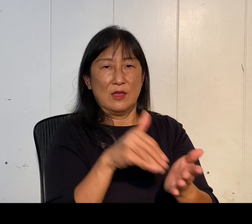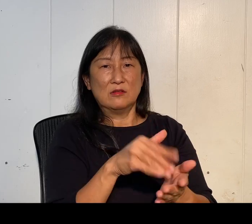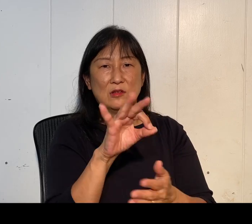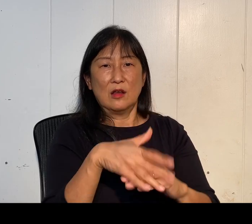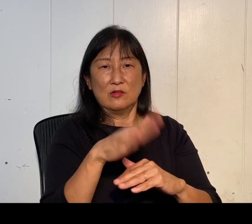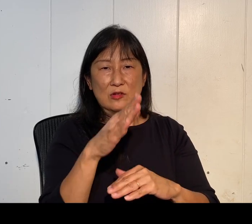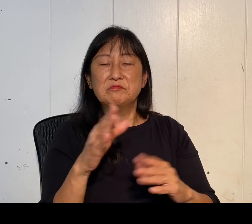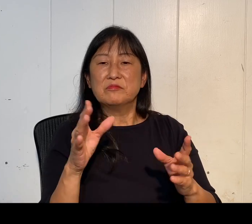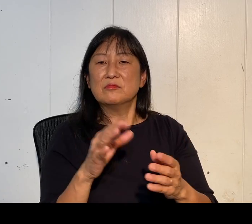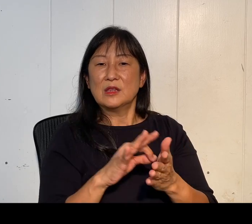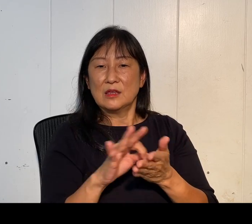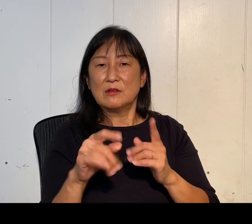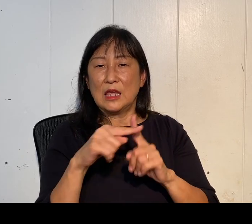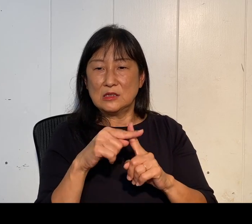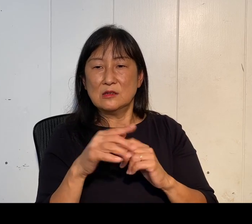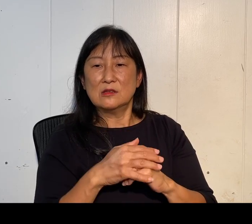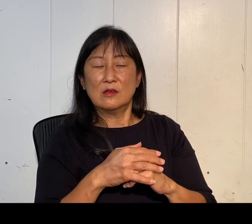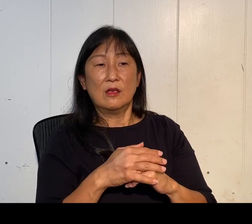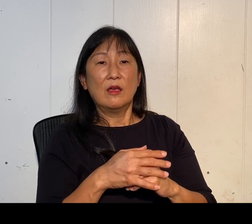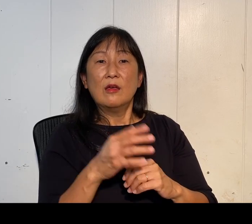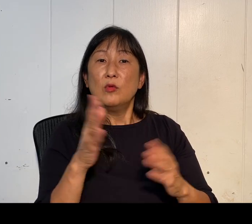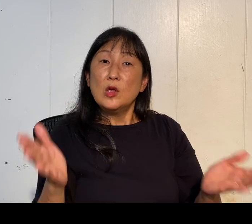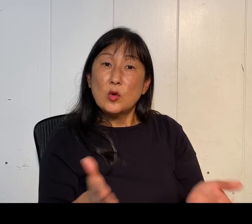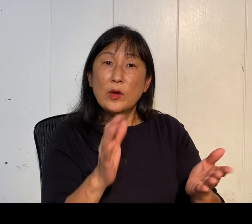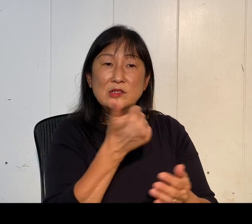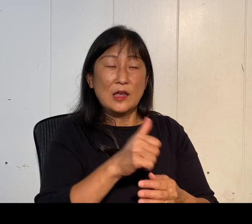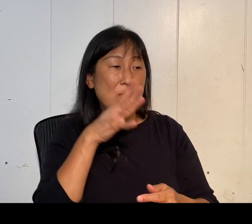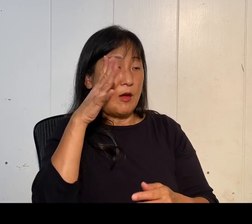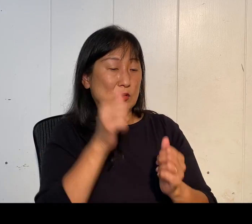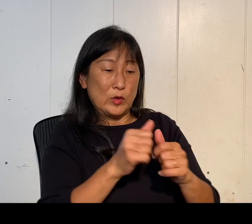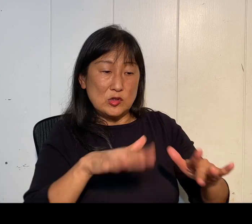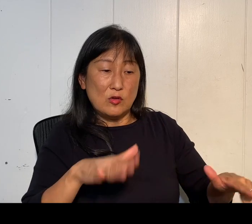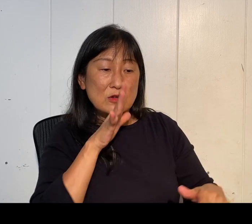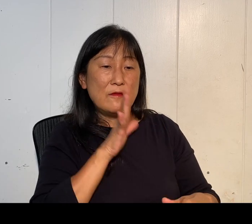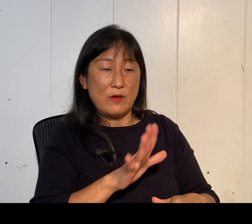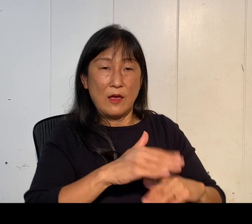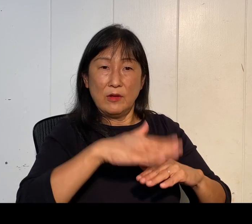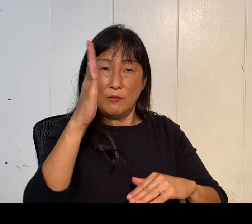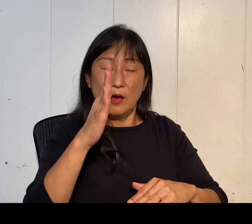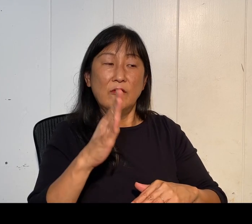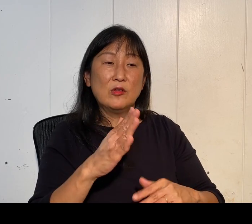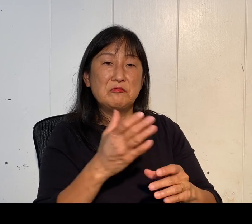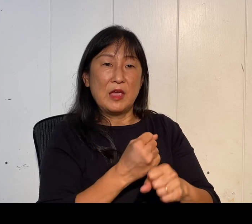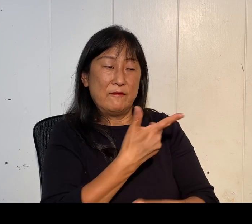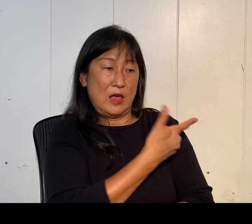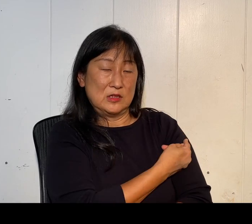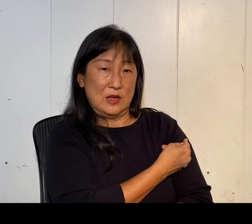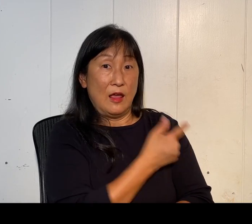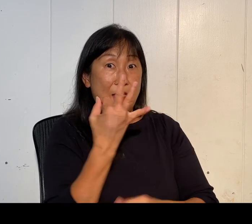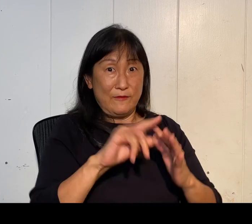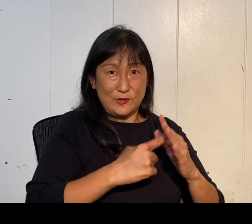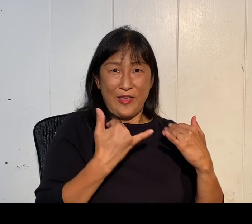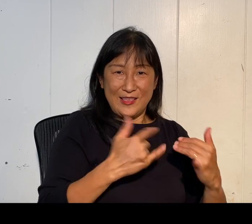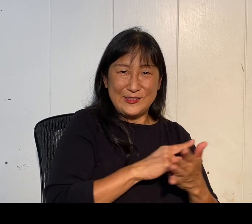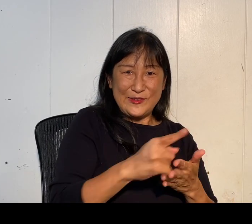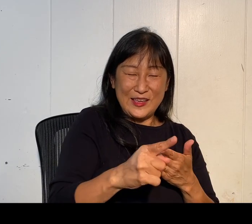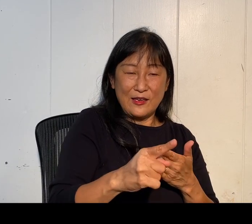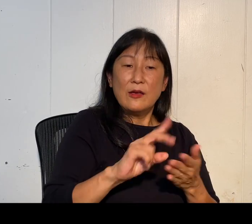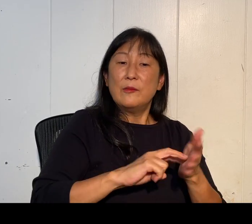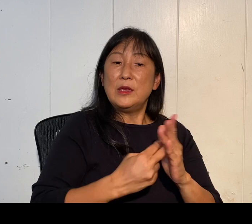We strongly encourage parents of children aged five and older who are not yet vaccinated to consider getting them vaccinated before the holidays. If you start this week, your child can be fully